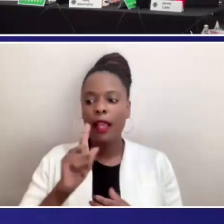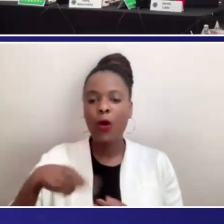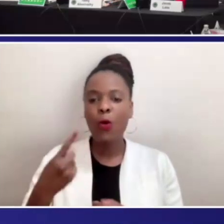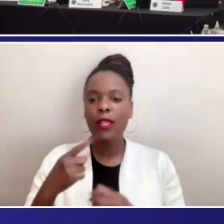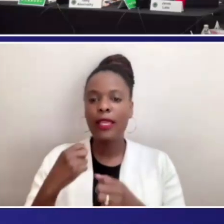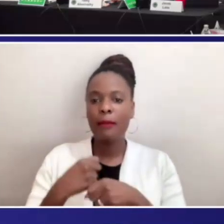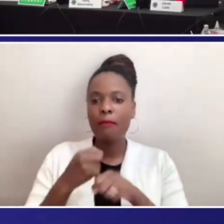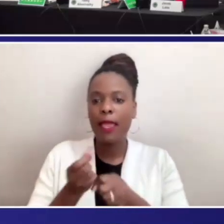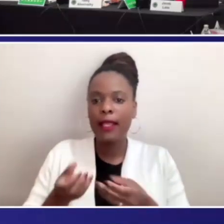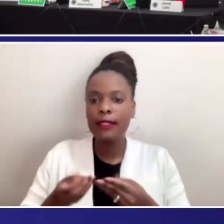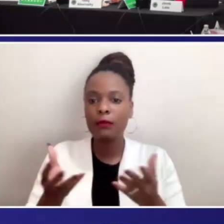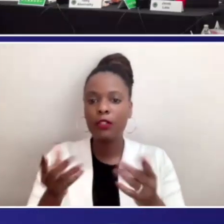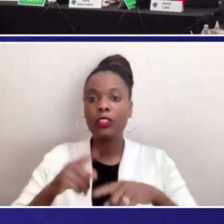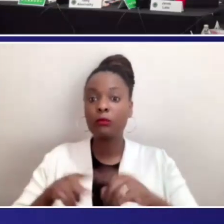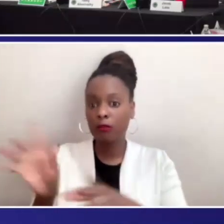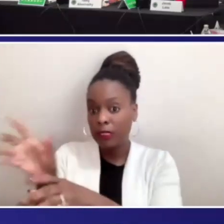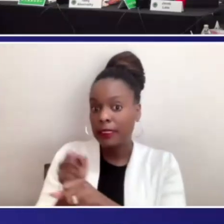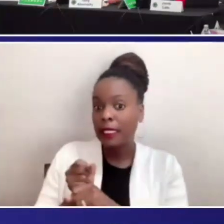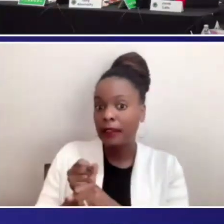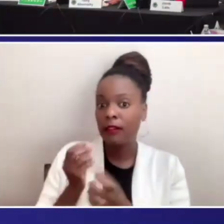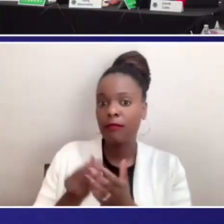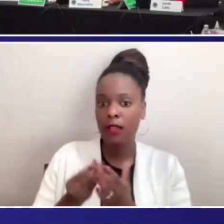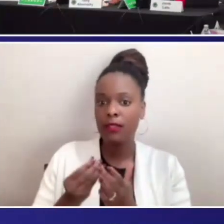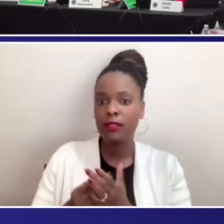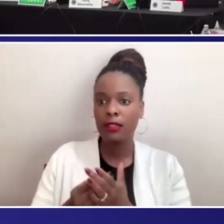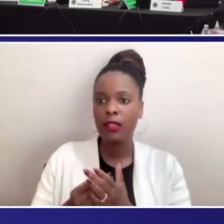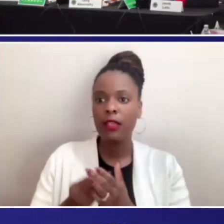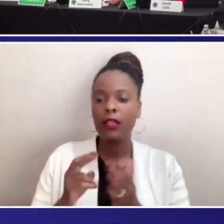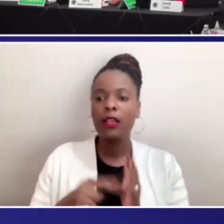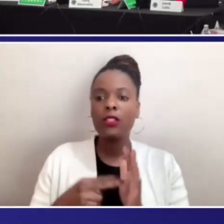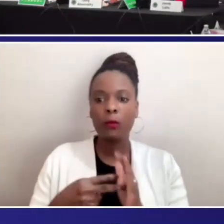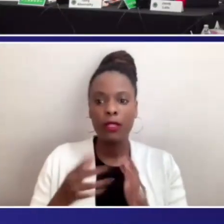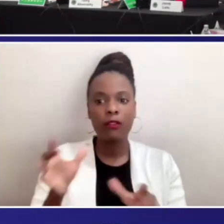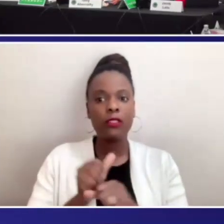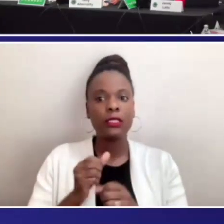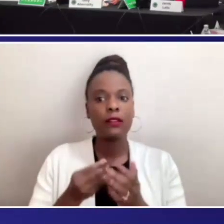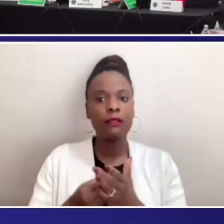but they have actually received the funds. So they were receiving funds in the program of study that they're continuing.